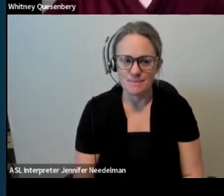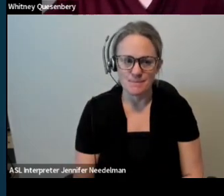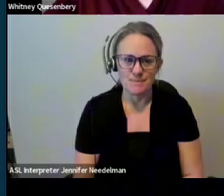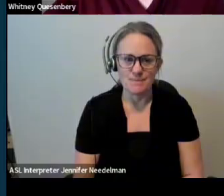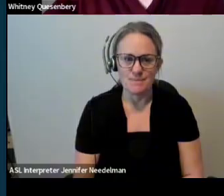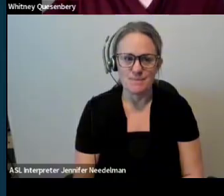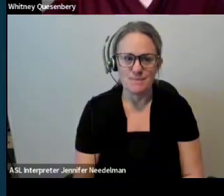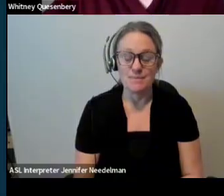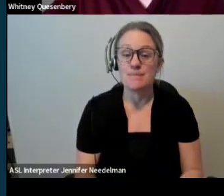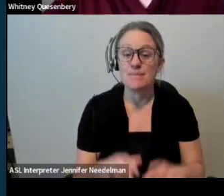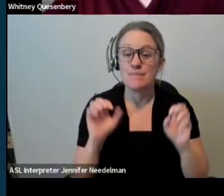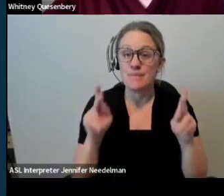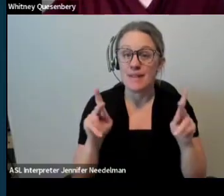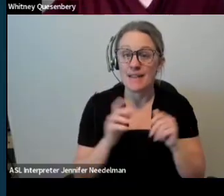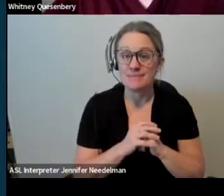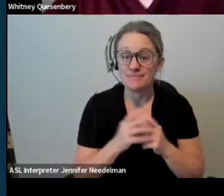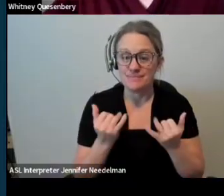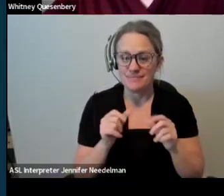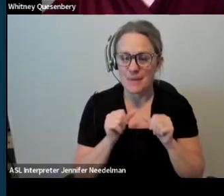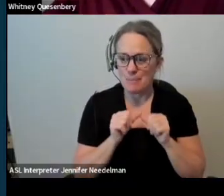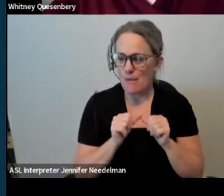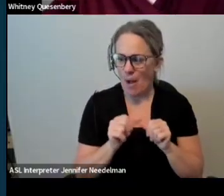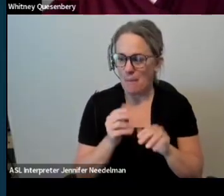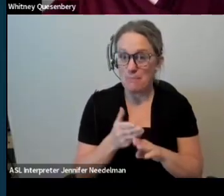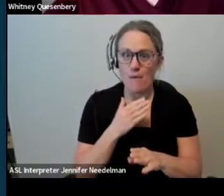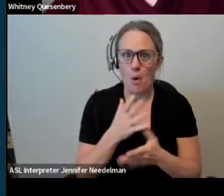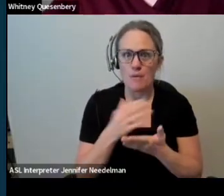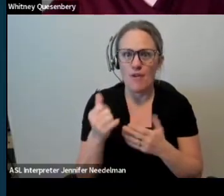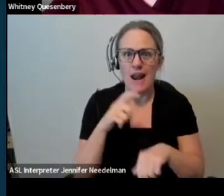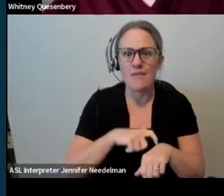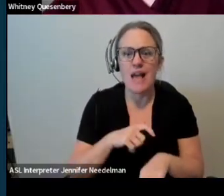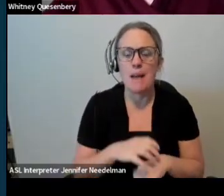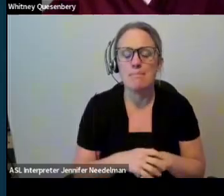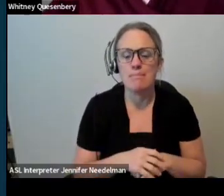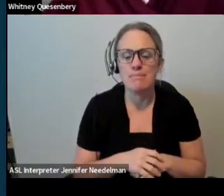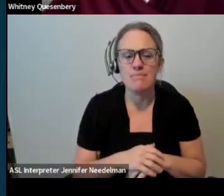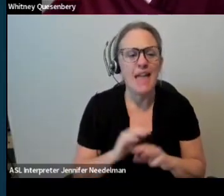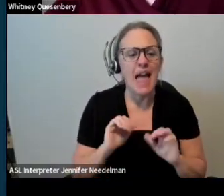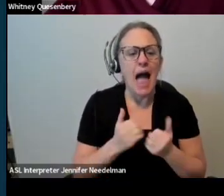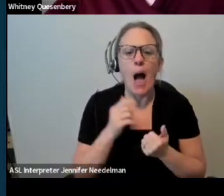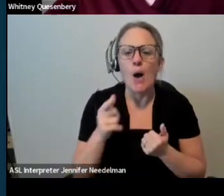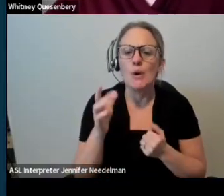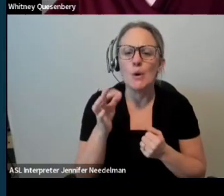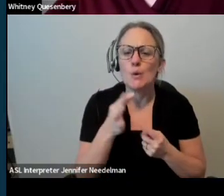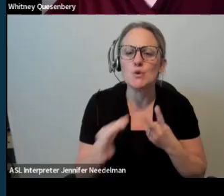Okay, let's move on before we run outta time. How do you choose personas for a project?